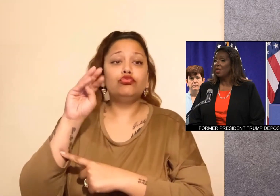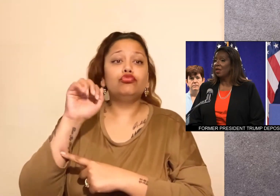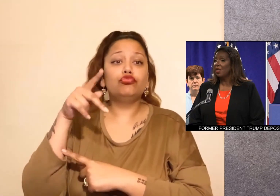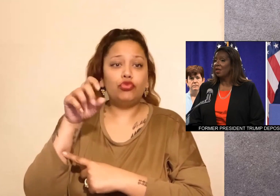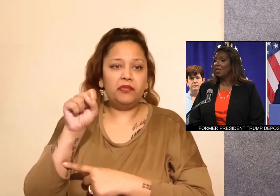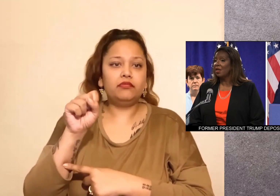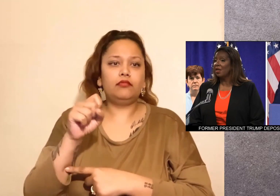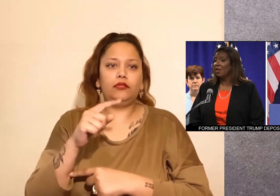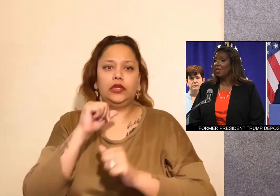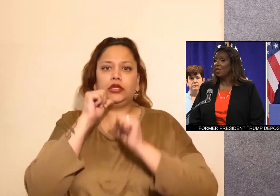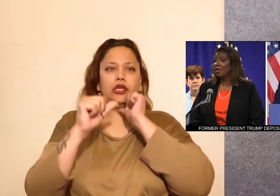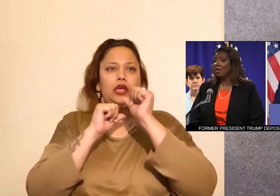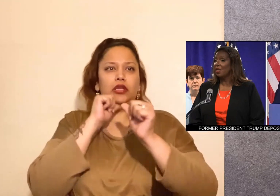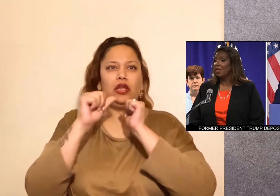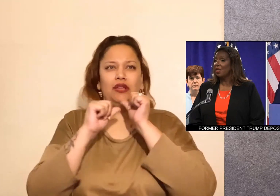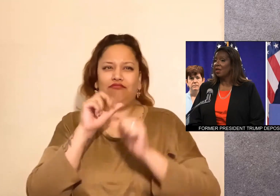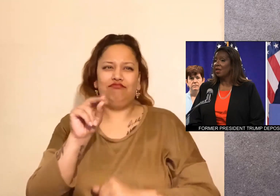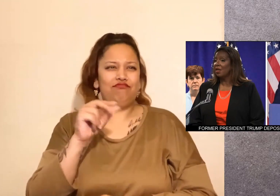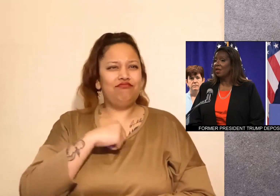the Trumps have denied wrongdoing